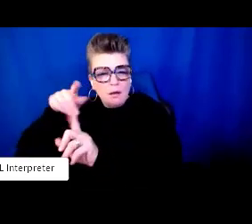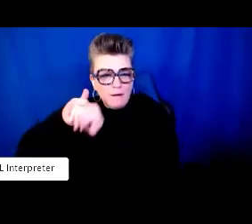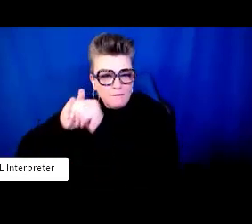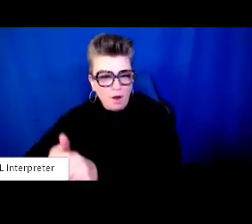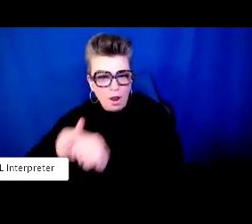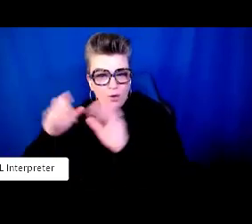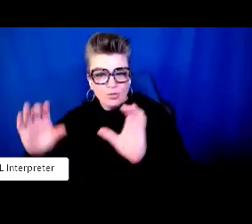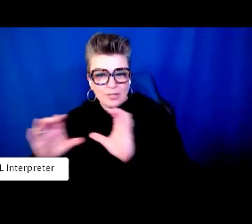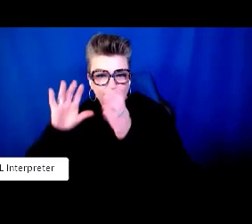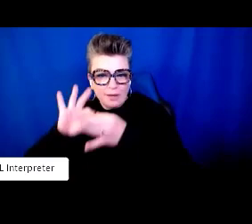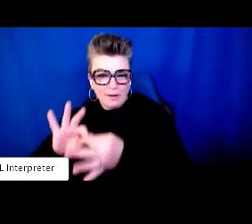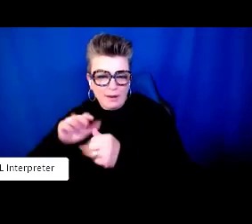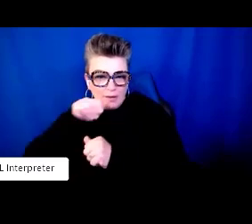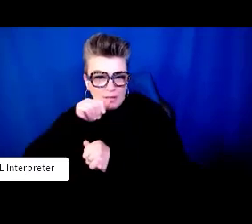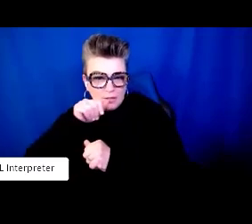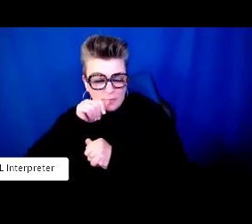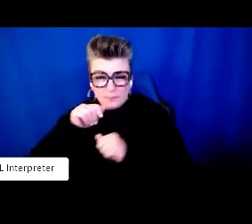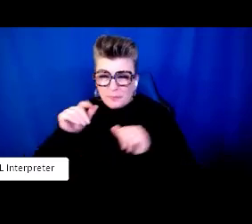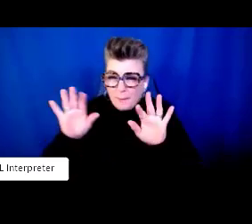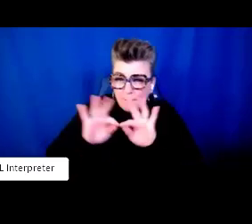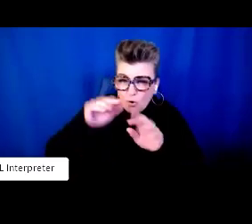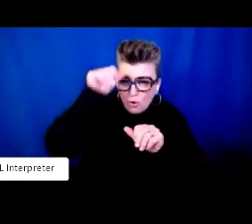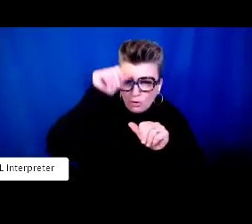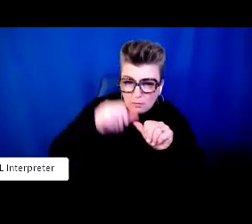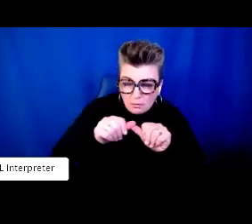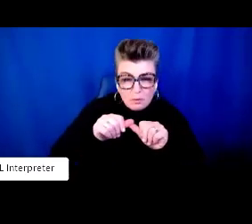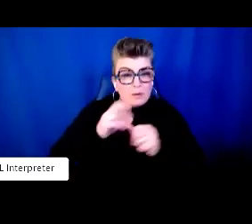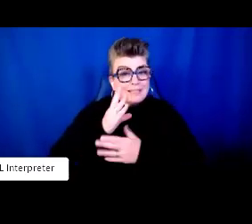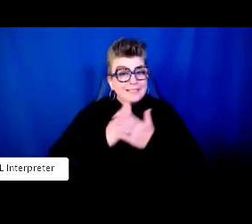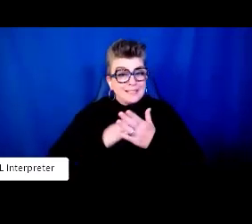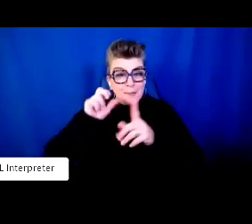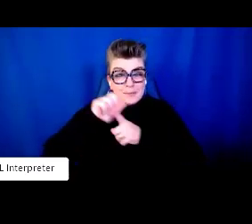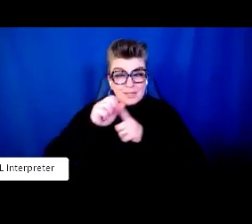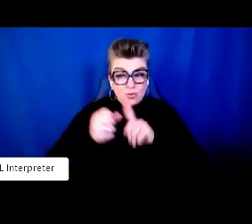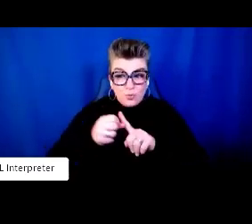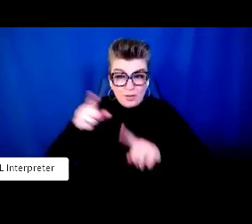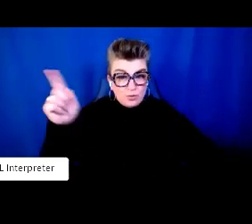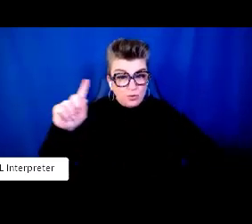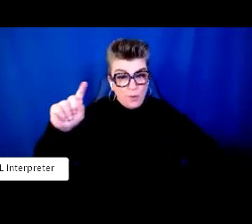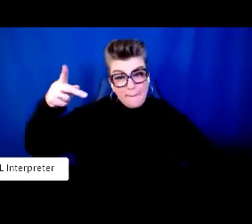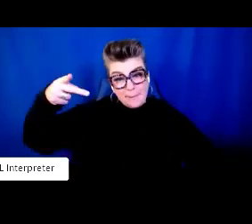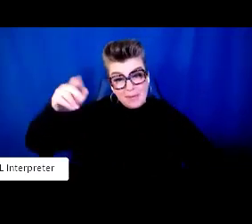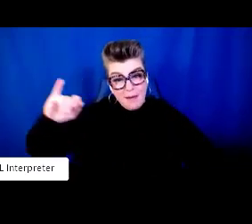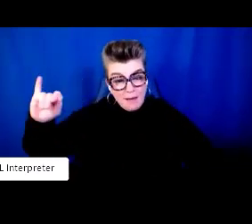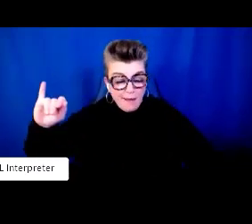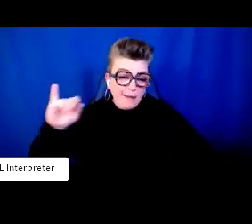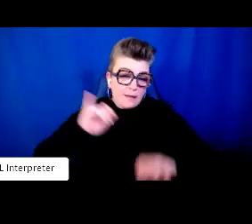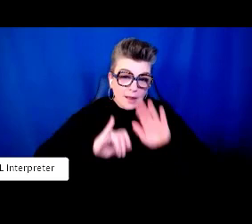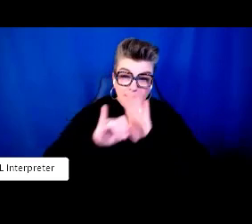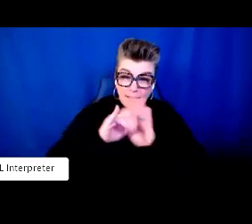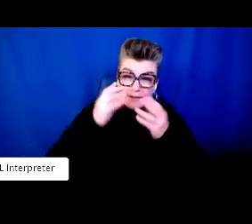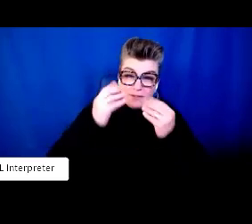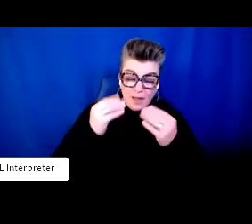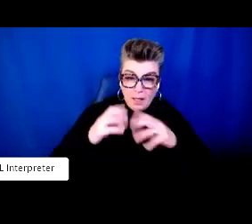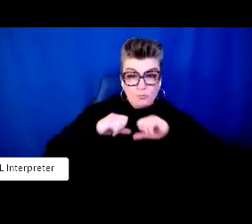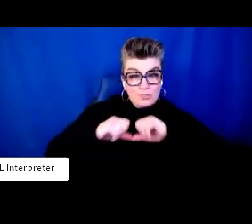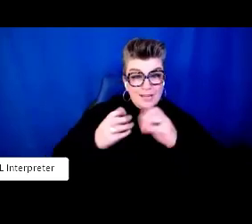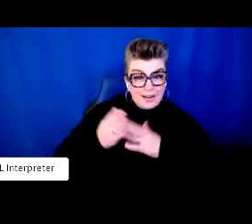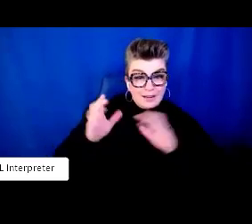It's important to note that there are certain specific situations where identifiable data protected by a certificate can be disclosed, such as when a research participant